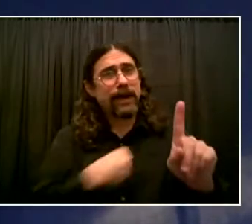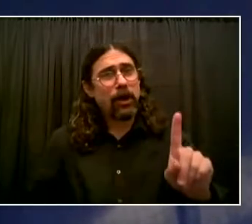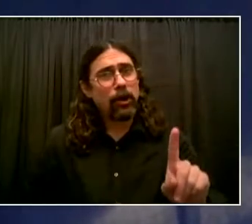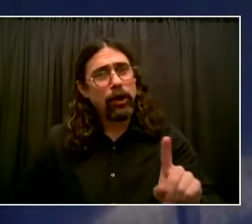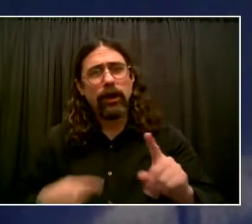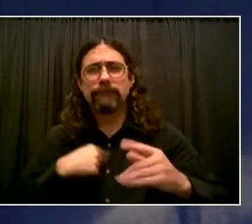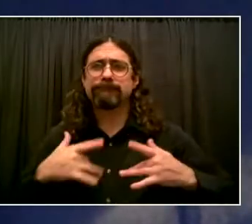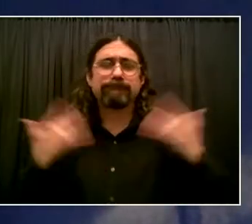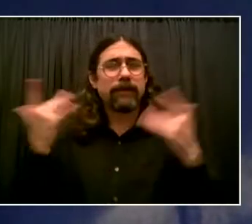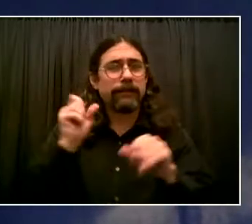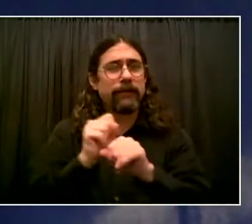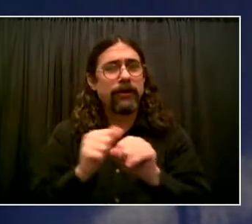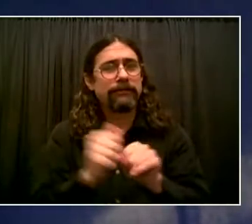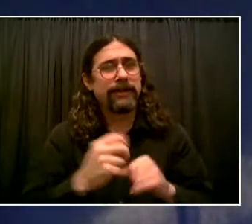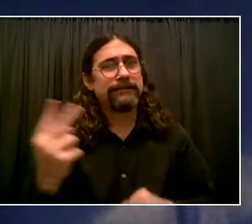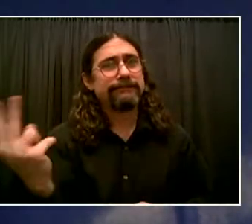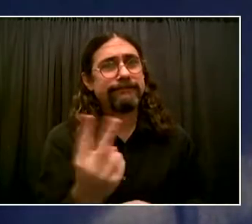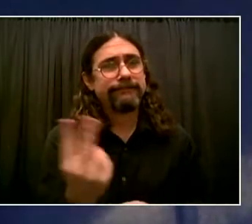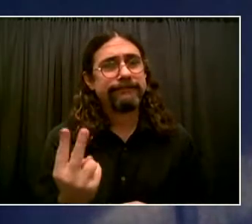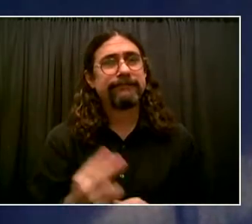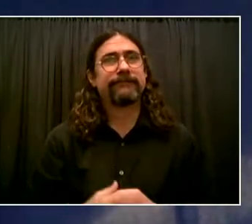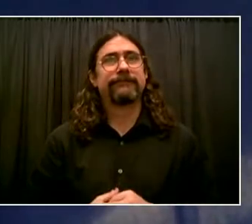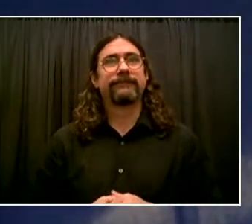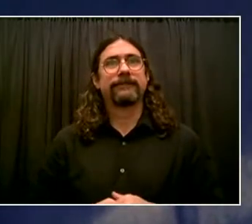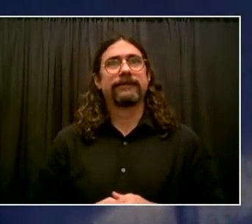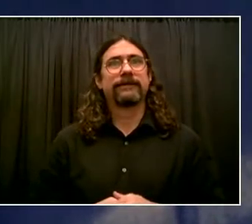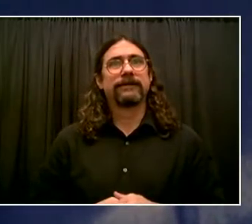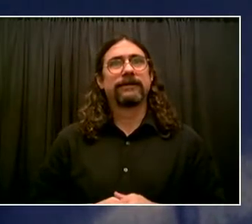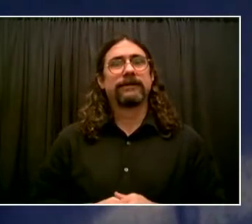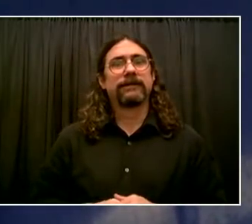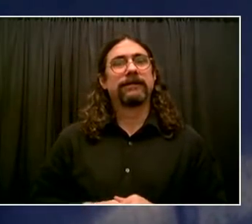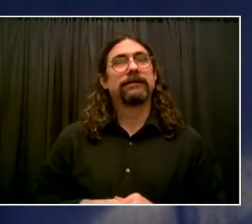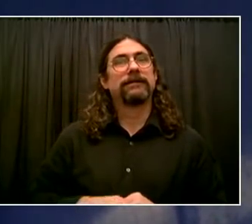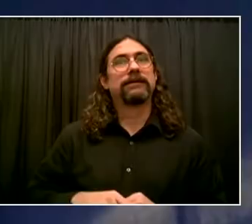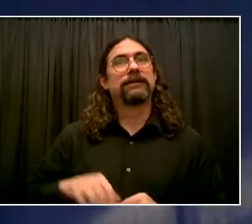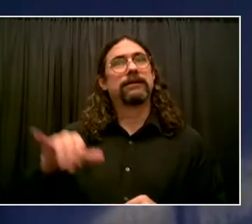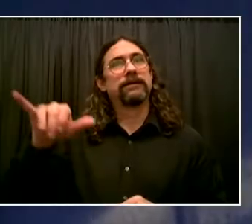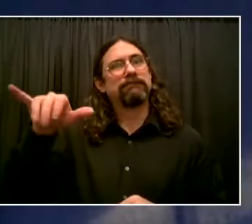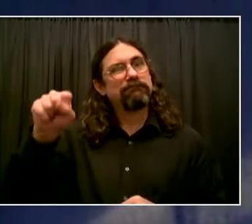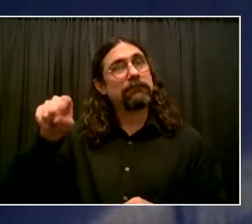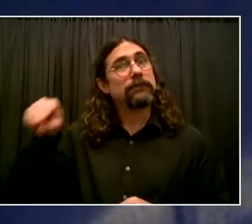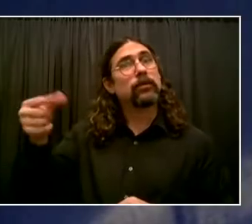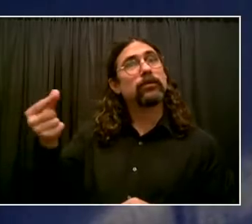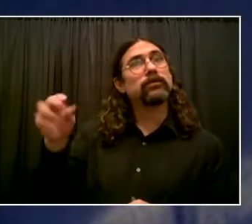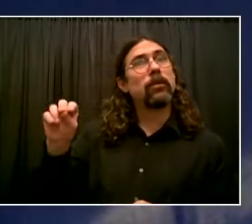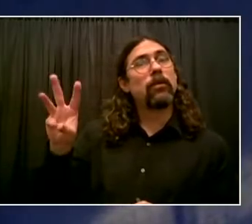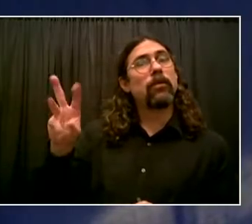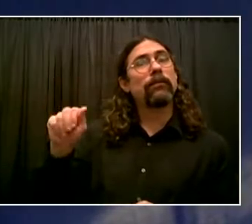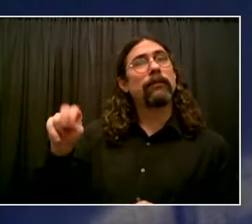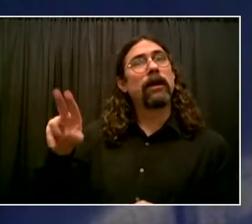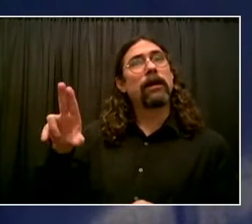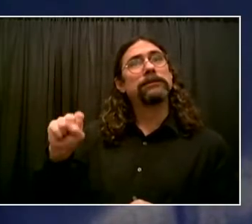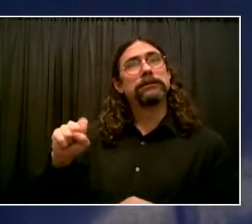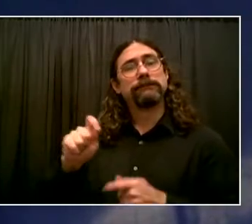HONOR TO WORK WITH YOU AND YOUR TEAMS IN THIS PROCESS. THE REZONING SHOWS IT IS